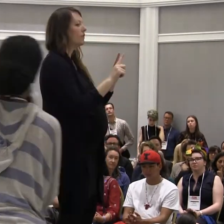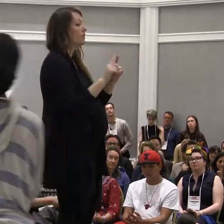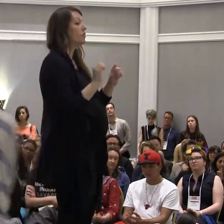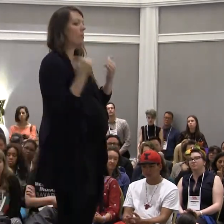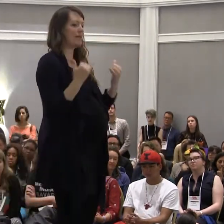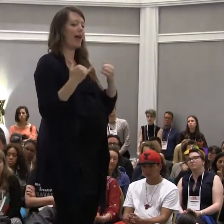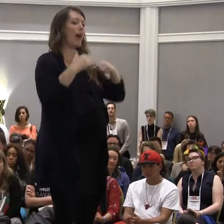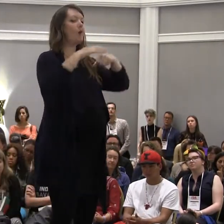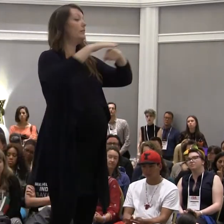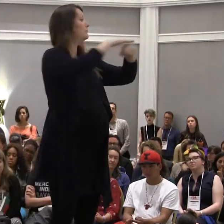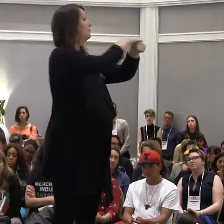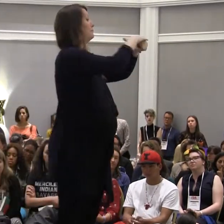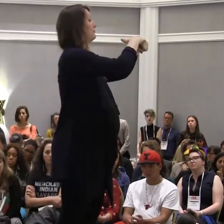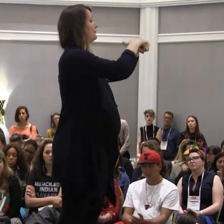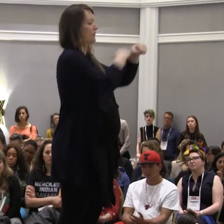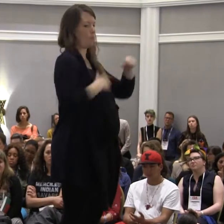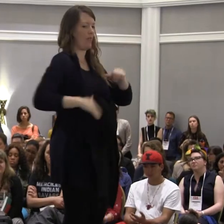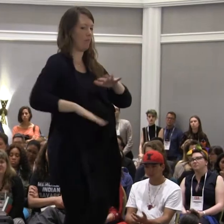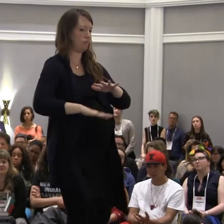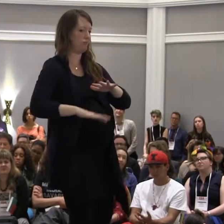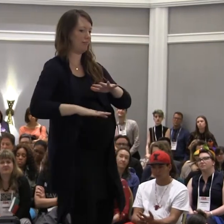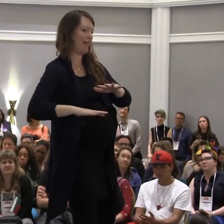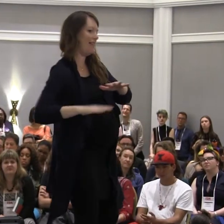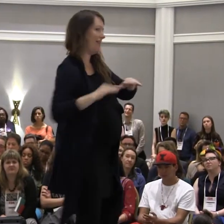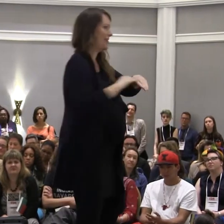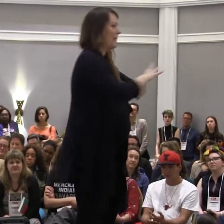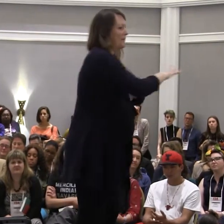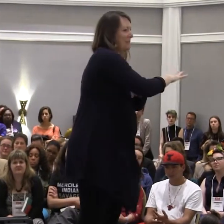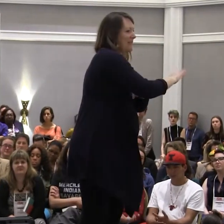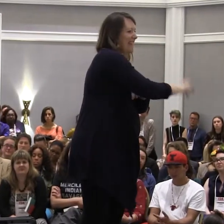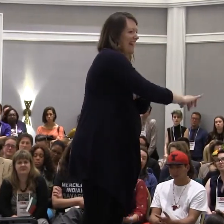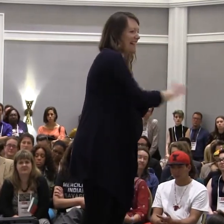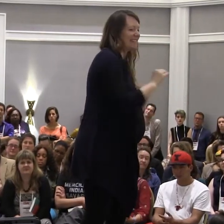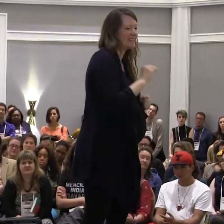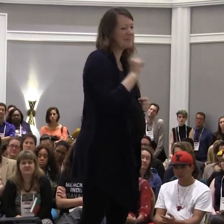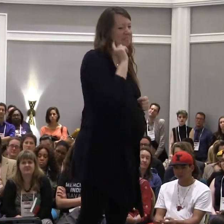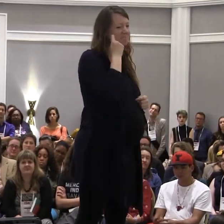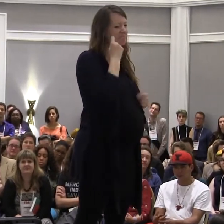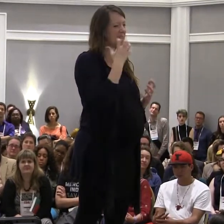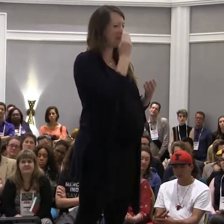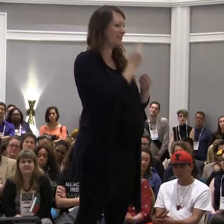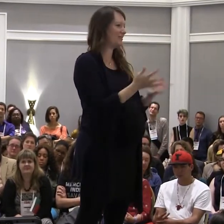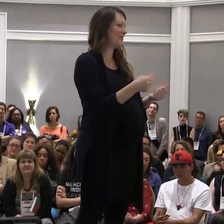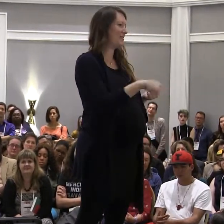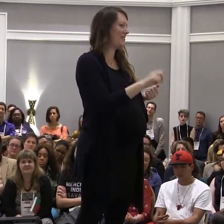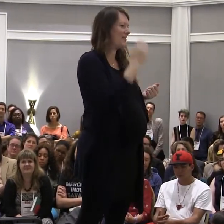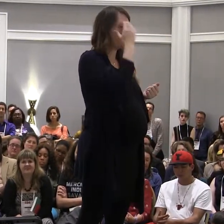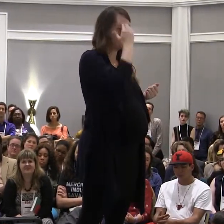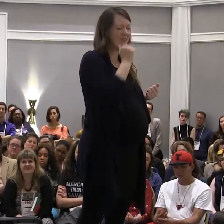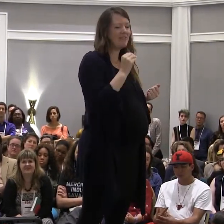We just wanted to let you all know that. We are in the service